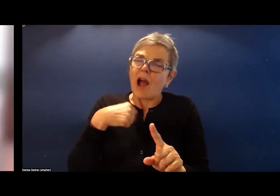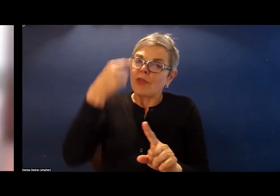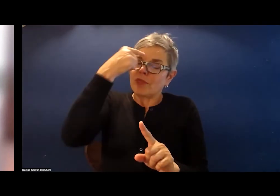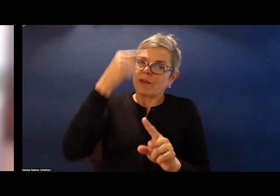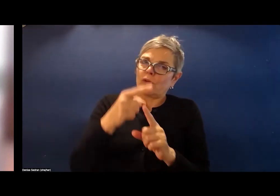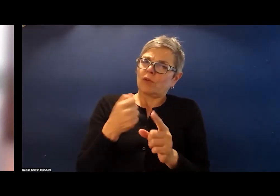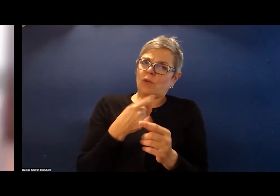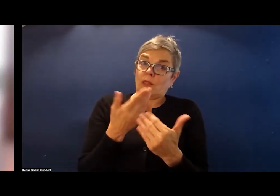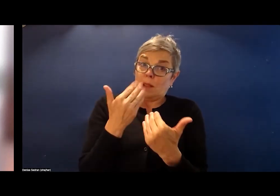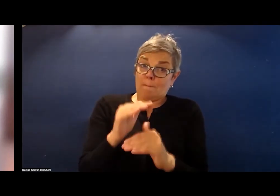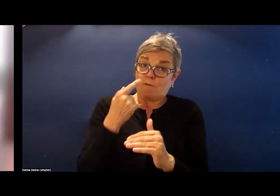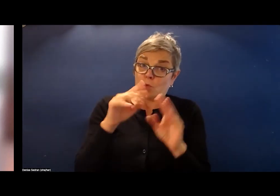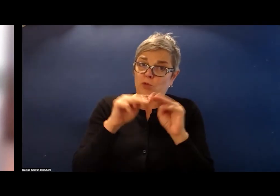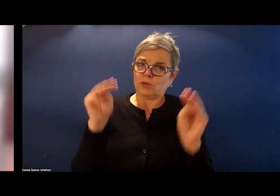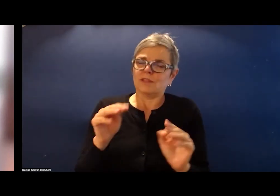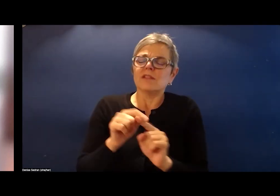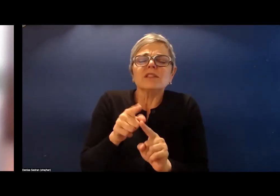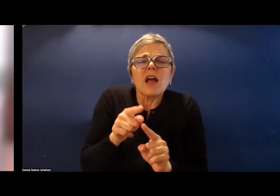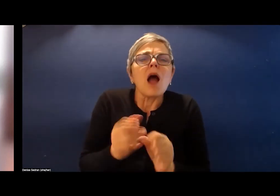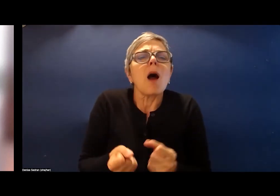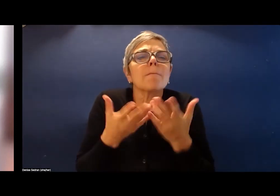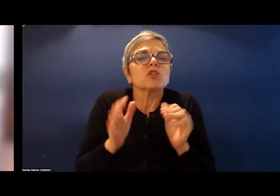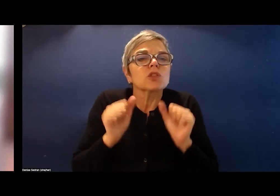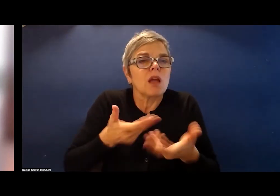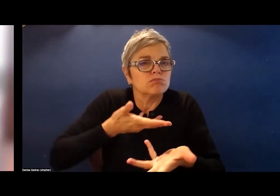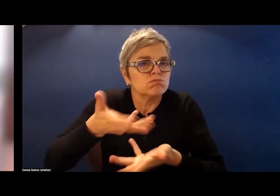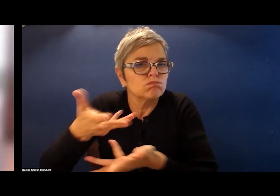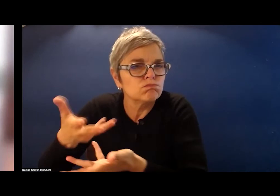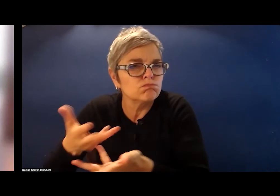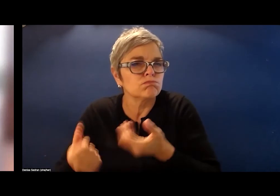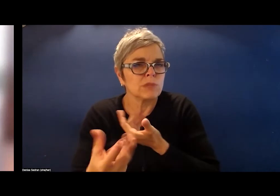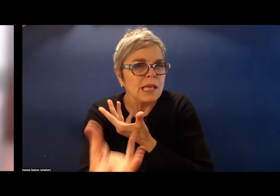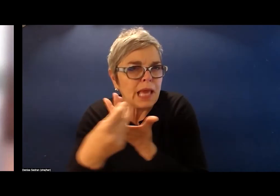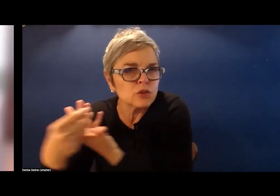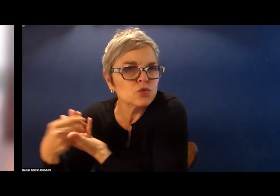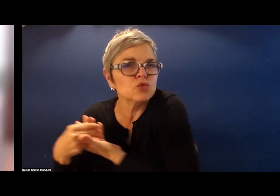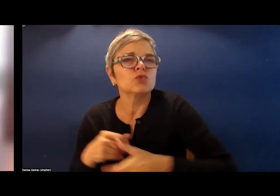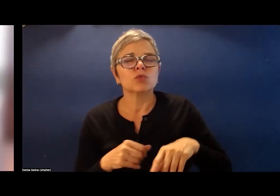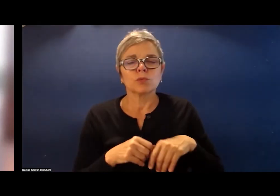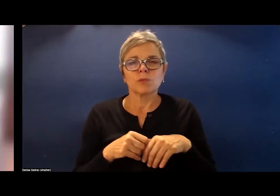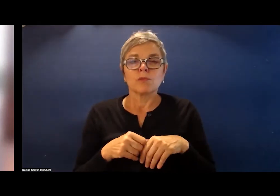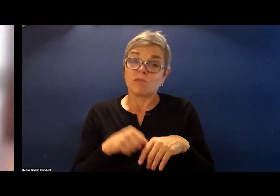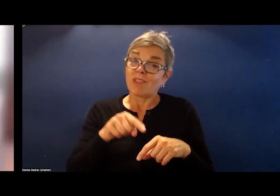sort of the ongoing struggle, particularly in art museums and contemporary art museums